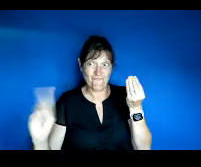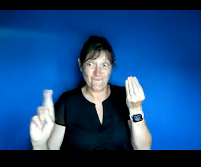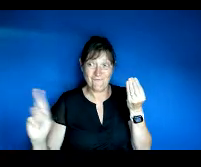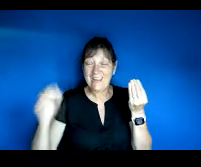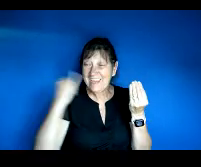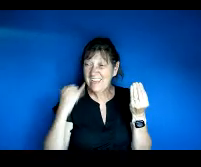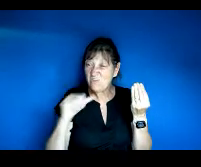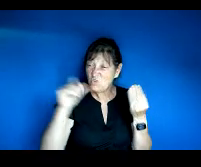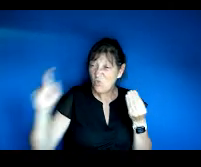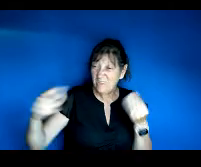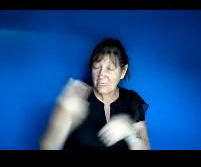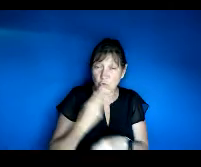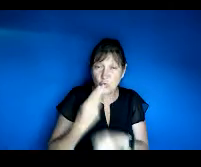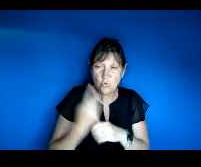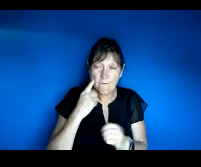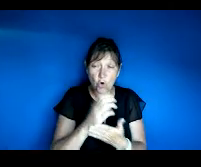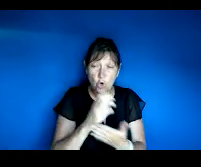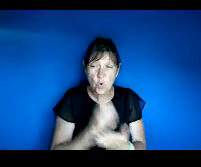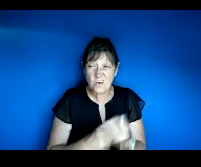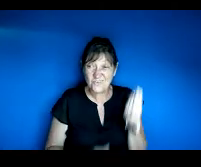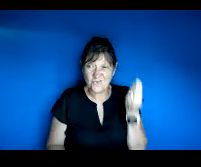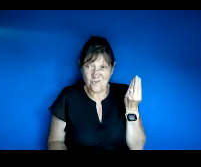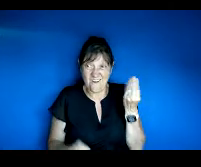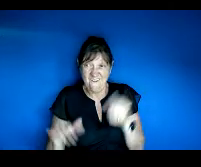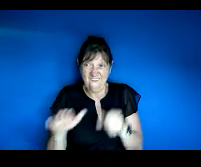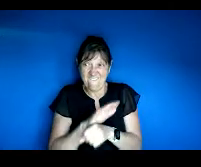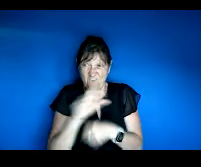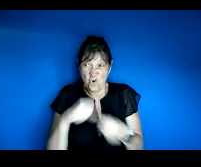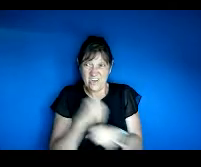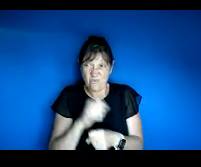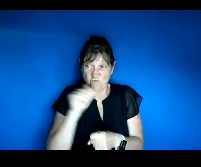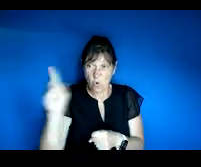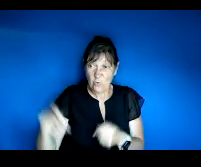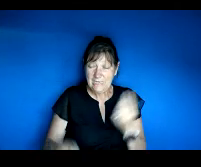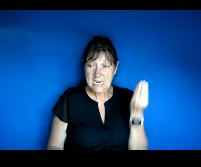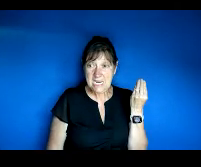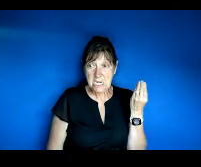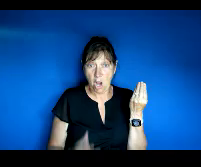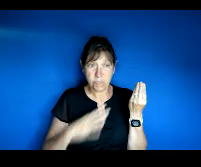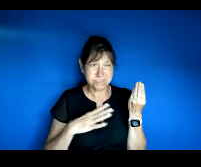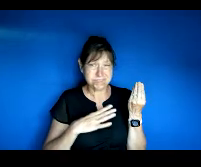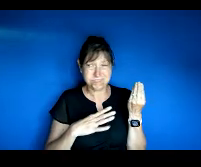in a particular class or even for the whole semester, or for the whole year, totally a student's right, and we absolutely respect that.